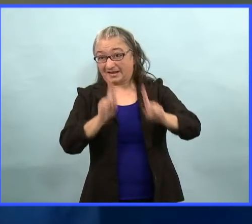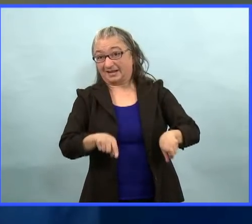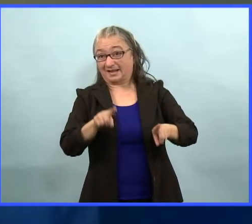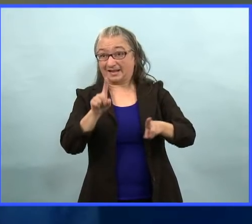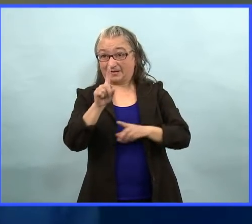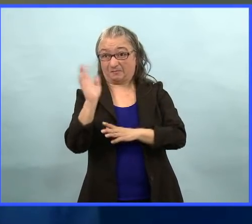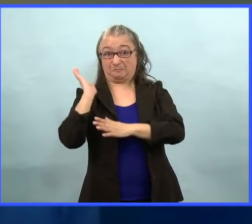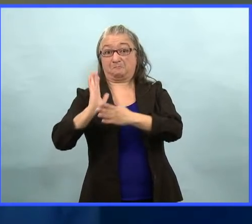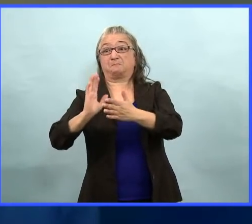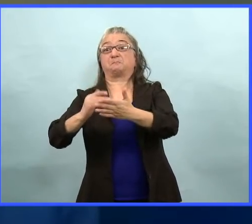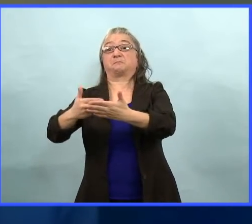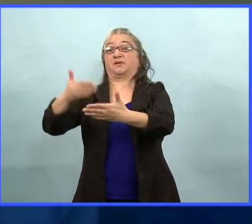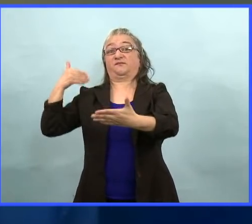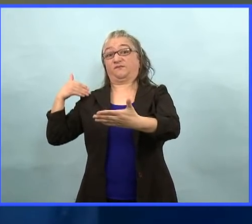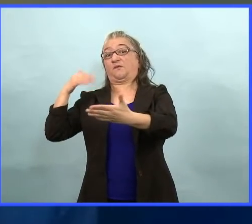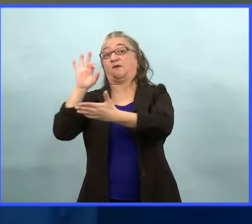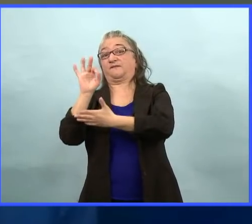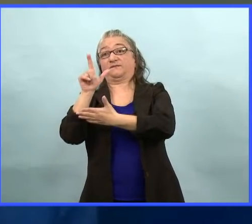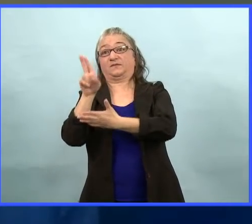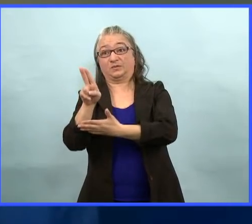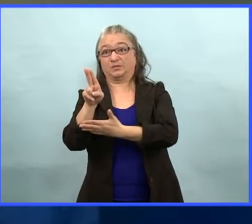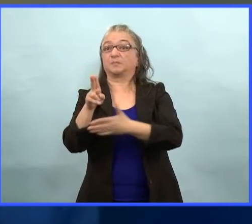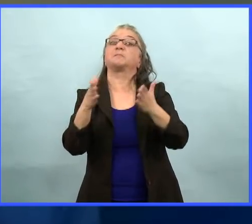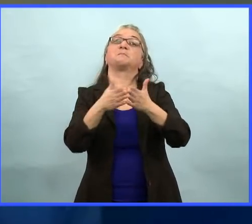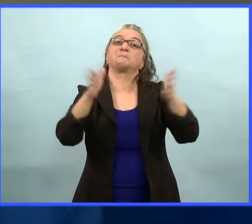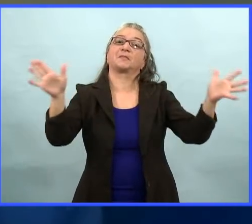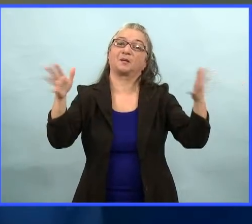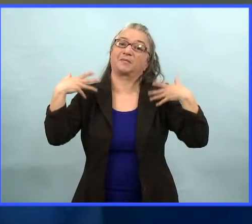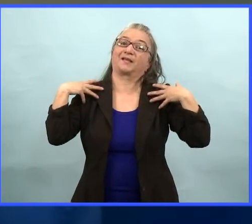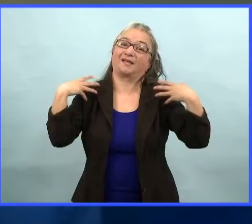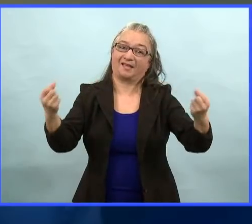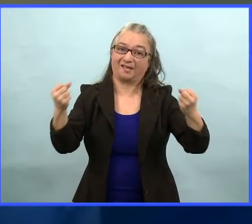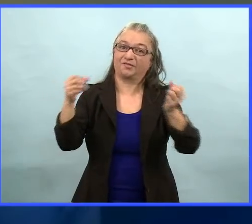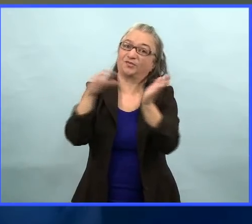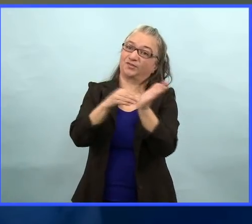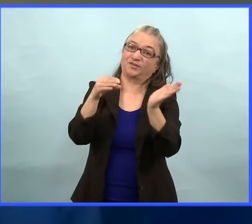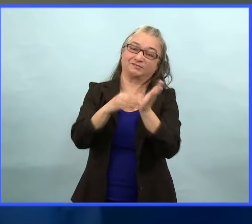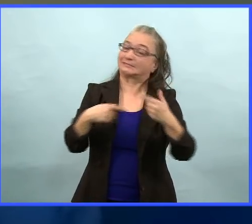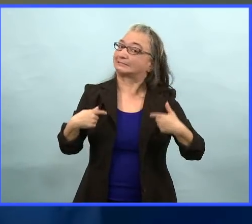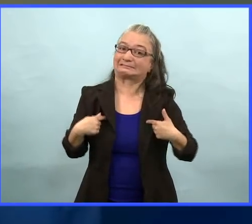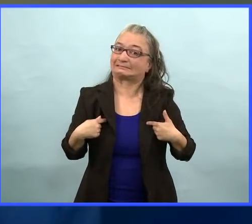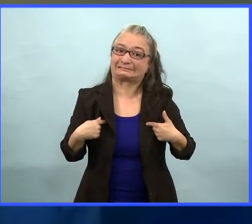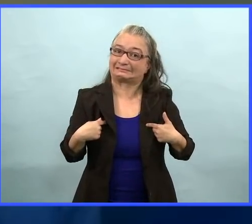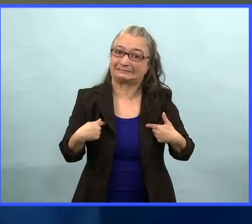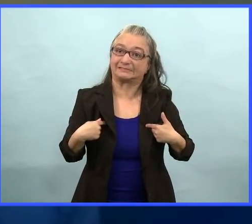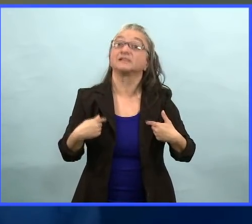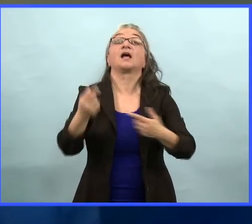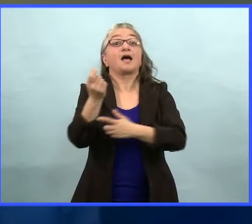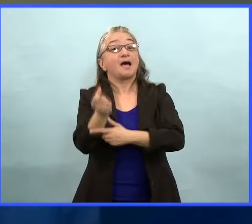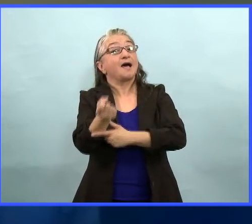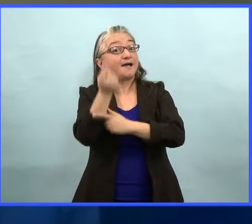appropriate for a public health physician but i can say that we're maximizing the um uh the